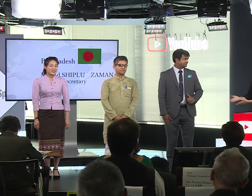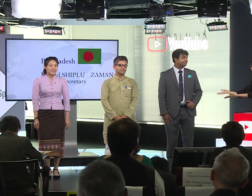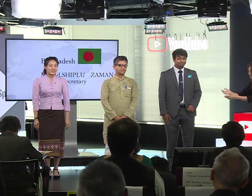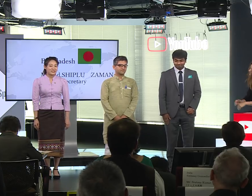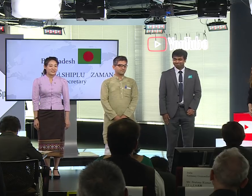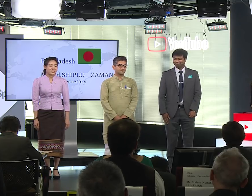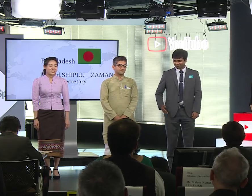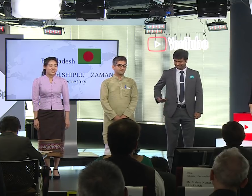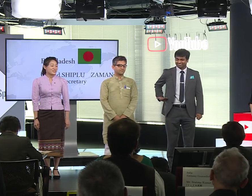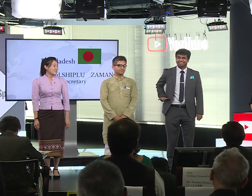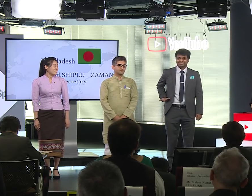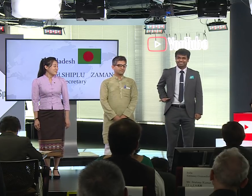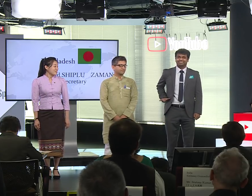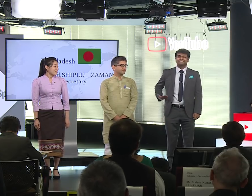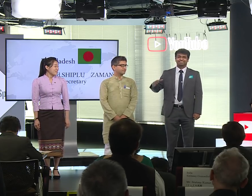And Laos.